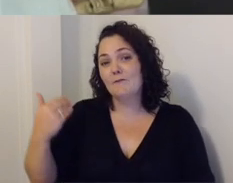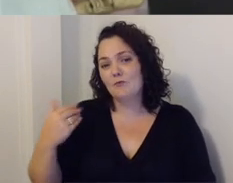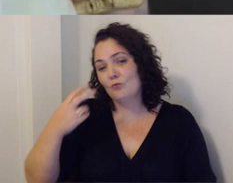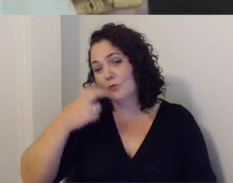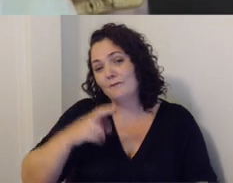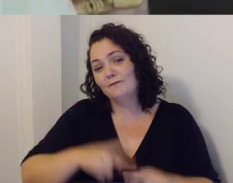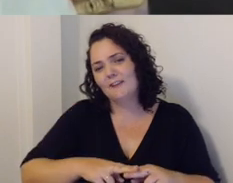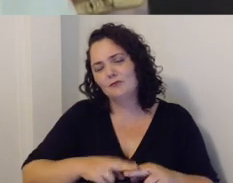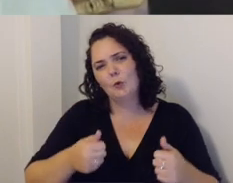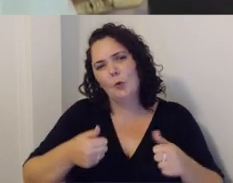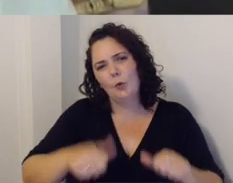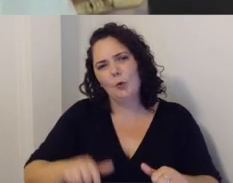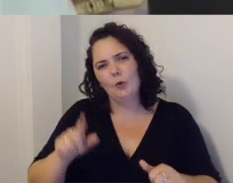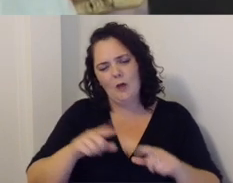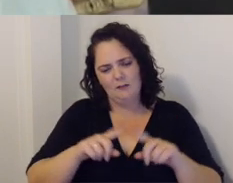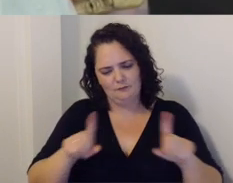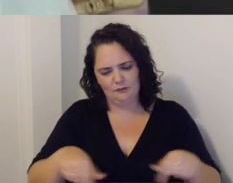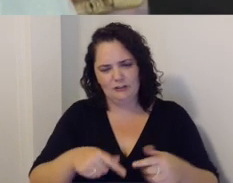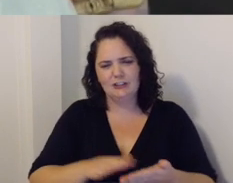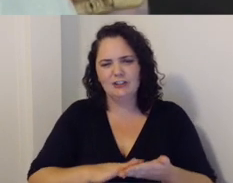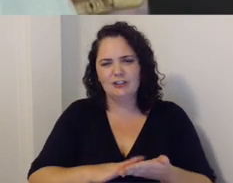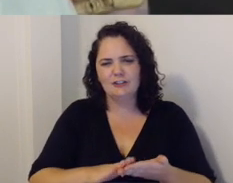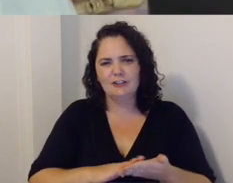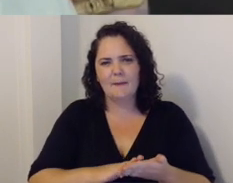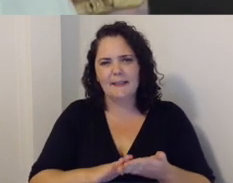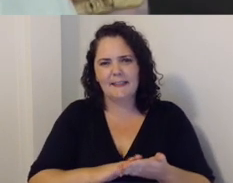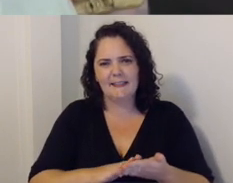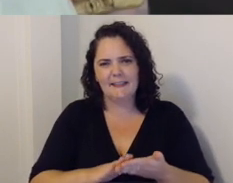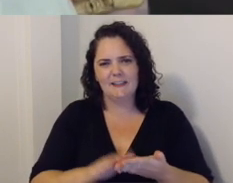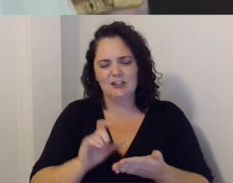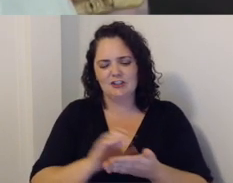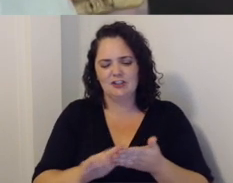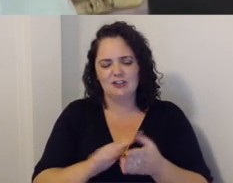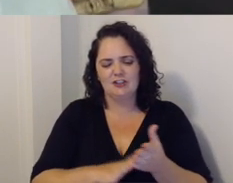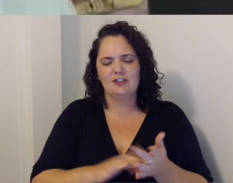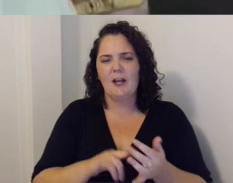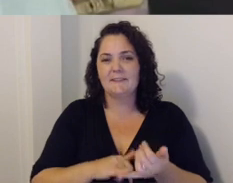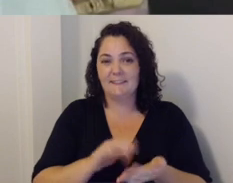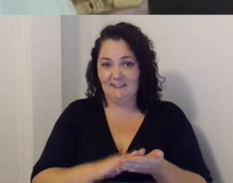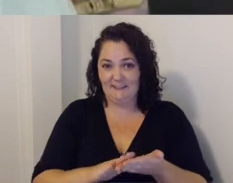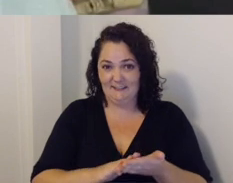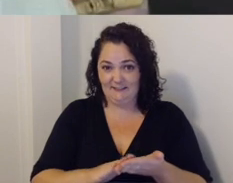a lot, you know a little piece of chamois leather and in fact uh chamois leather predates erasers um